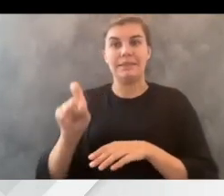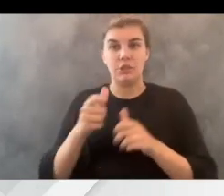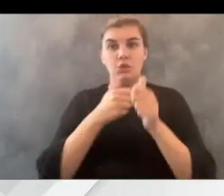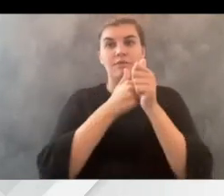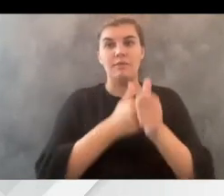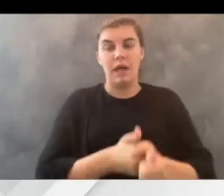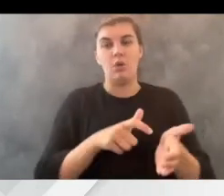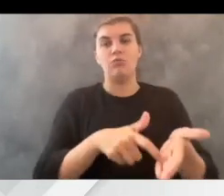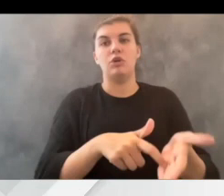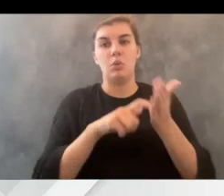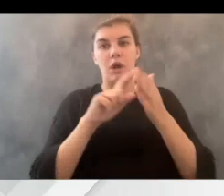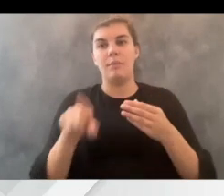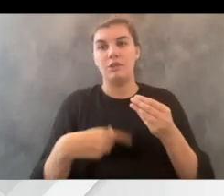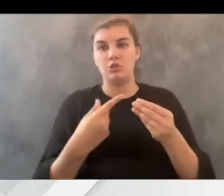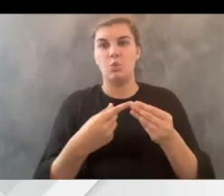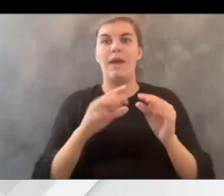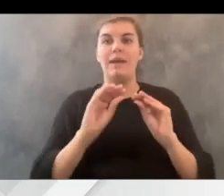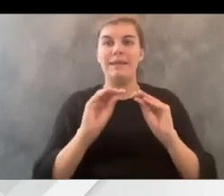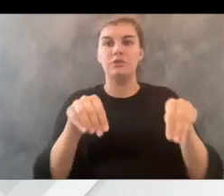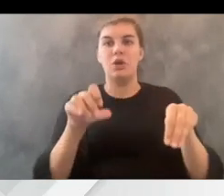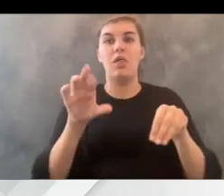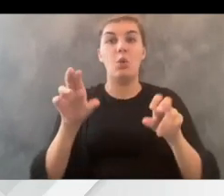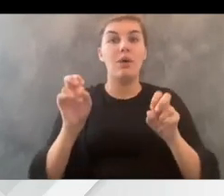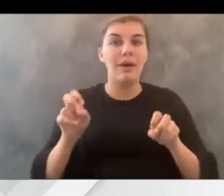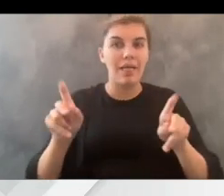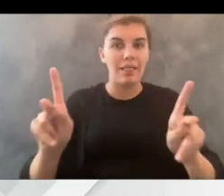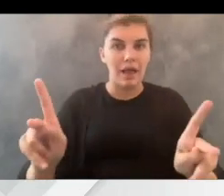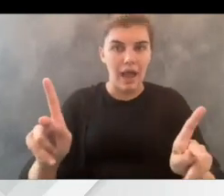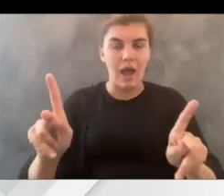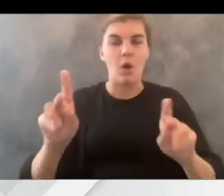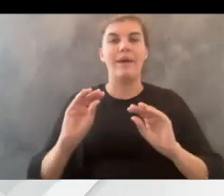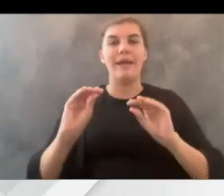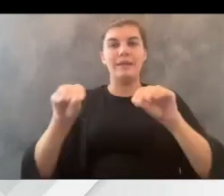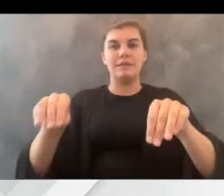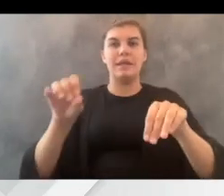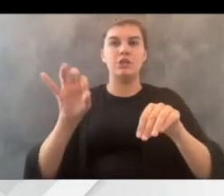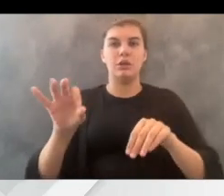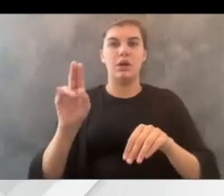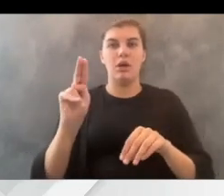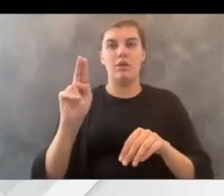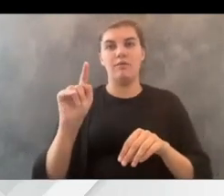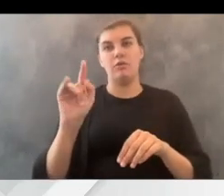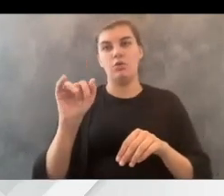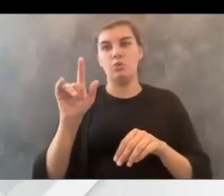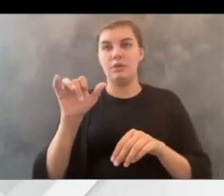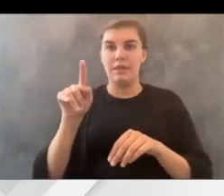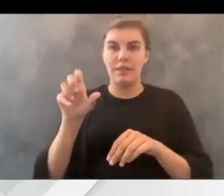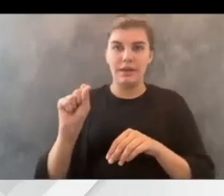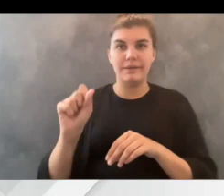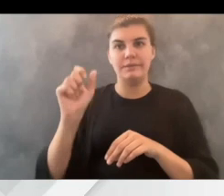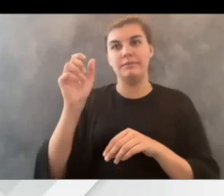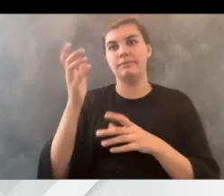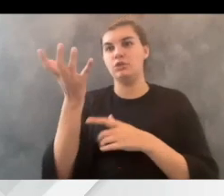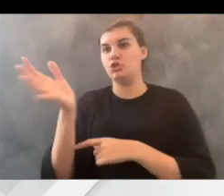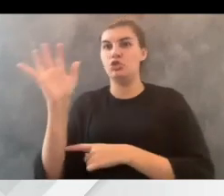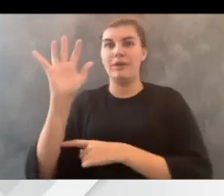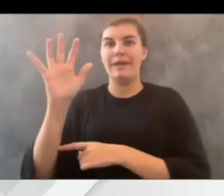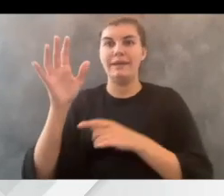installing or permitting the installation of utilities, trees, awnings, street